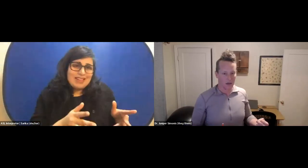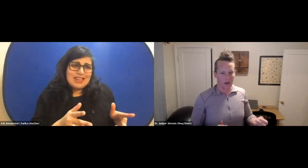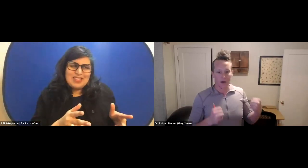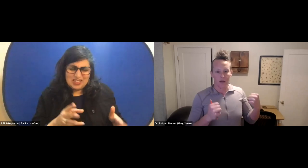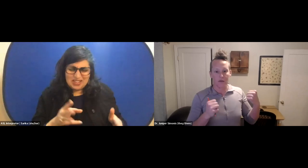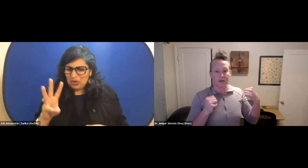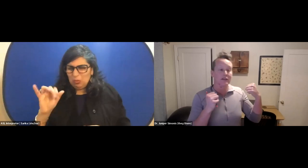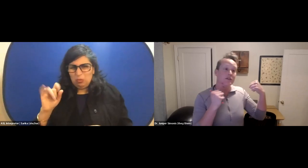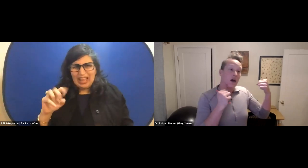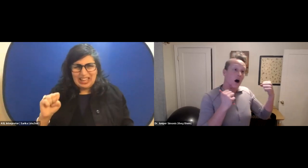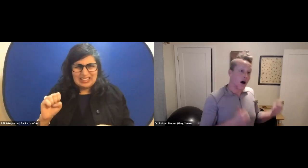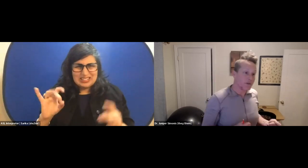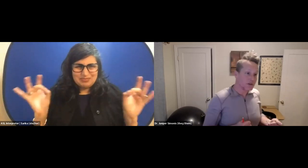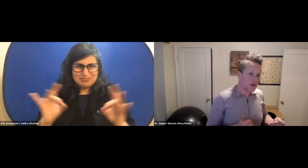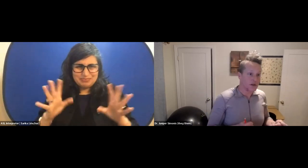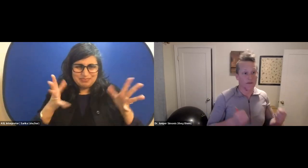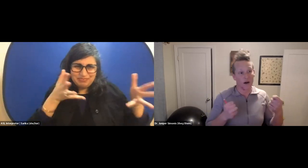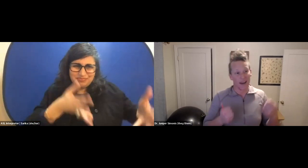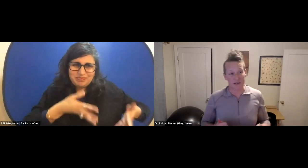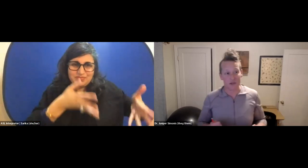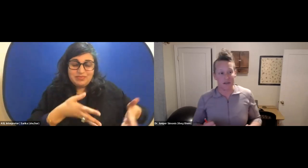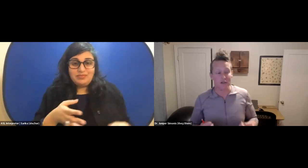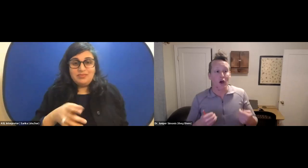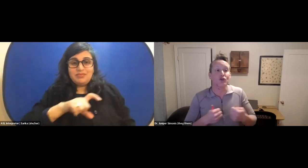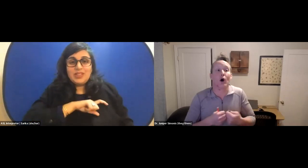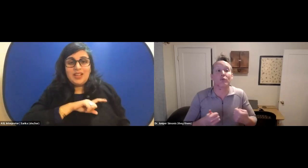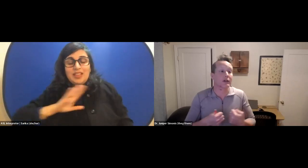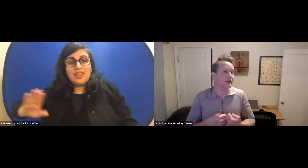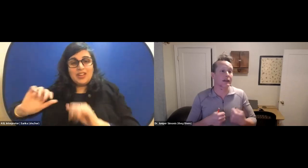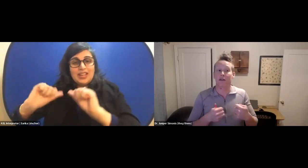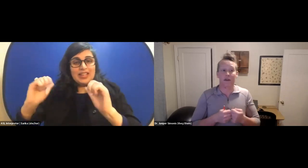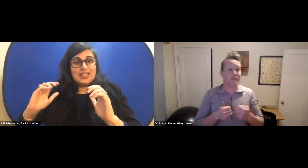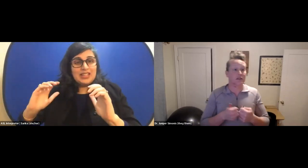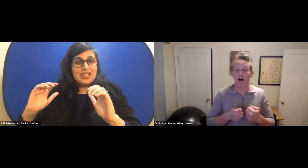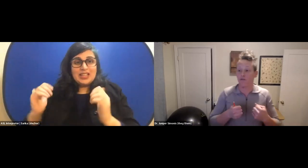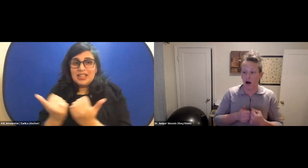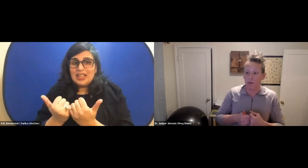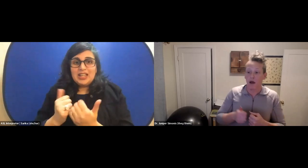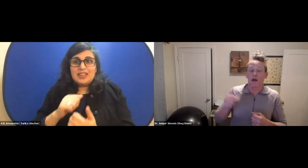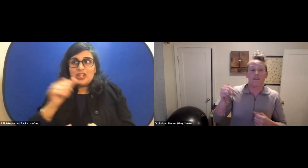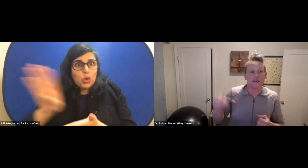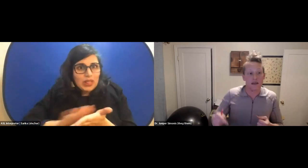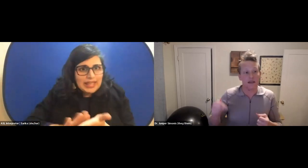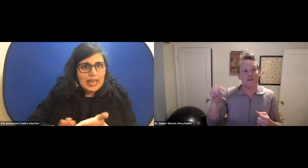impacts but also target marginalized communities and people and